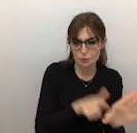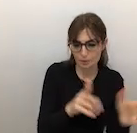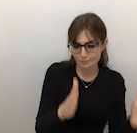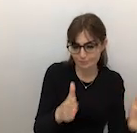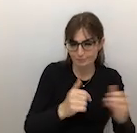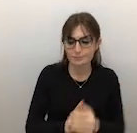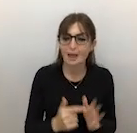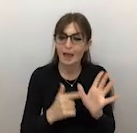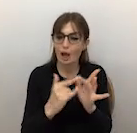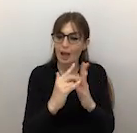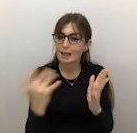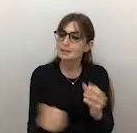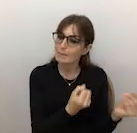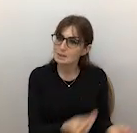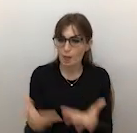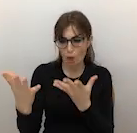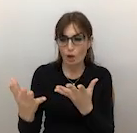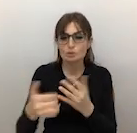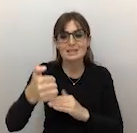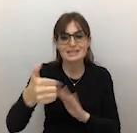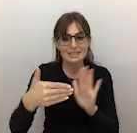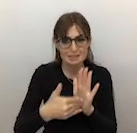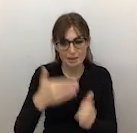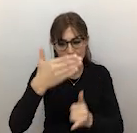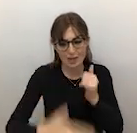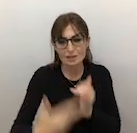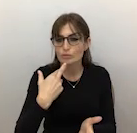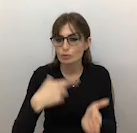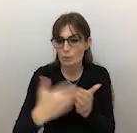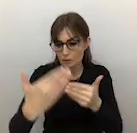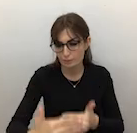The AIS must be lodged within six months of the end of the reporting period.